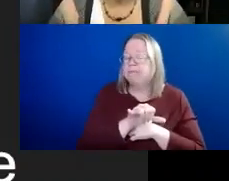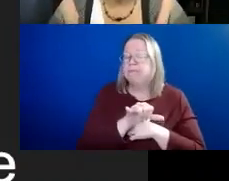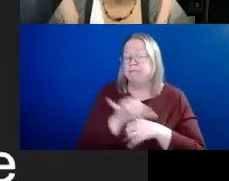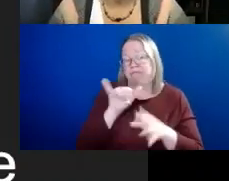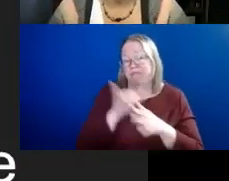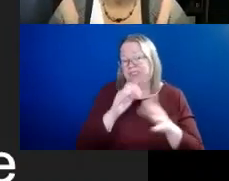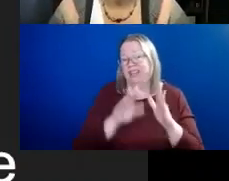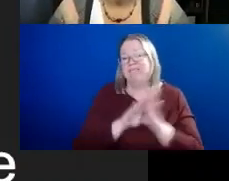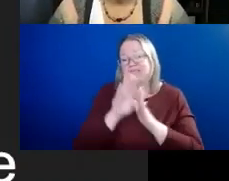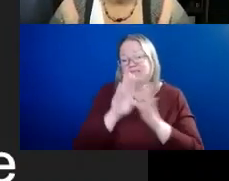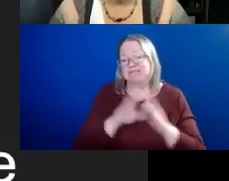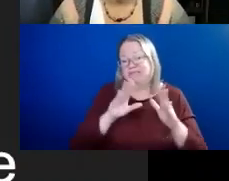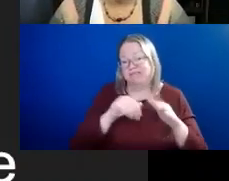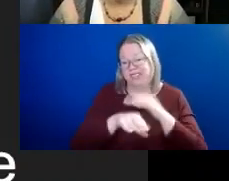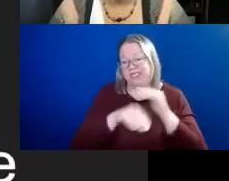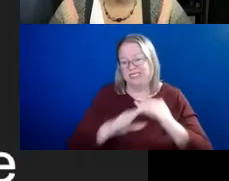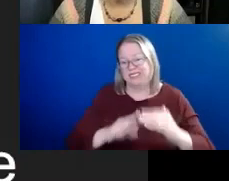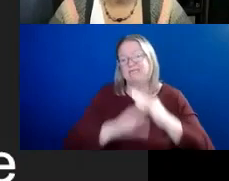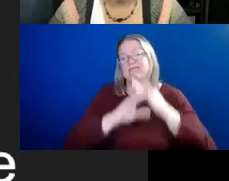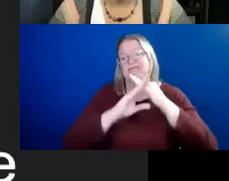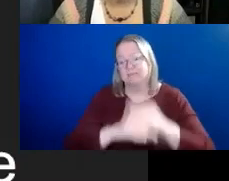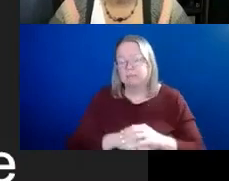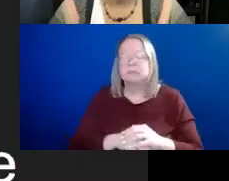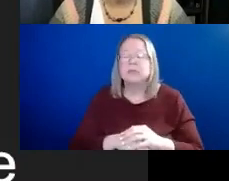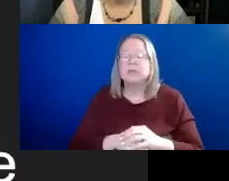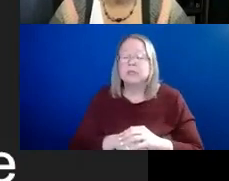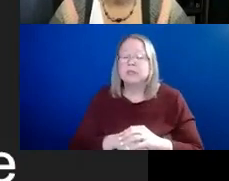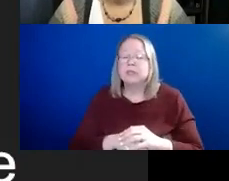13:22:34 hurdles. There's things you can do to smooth that out.